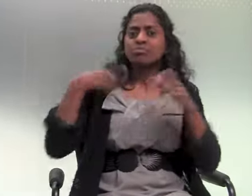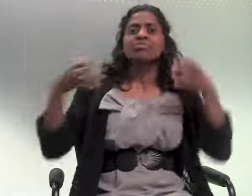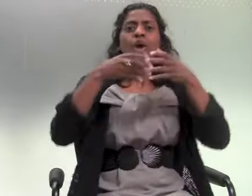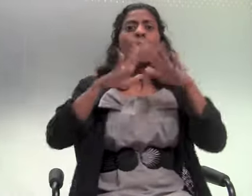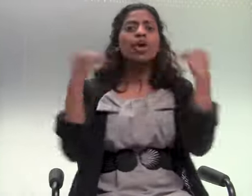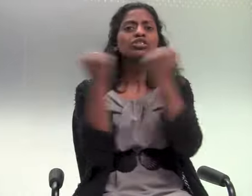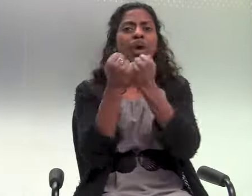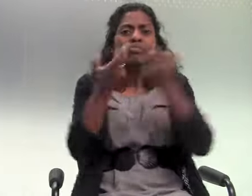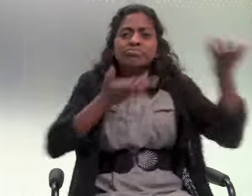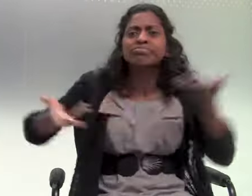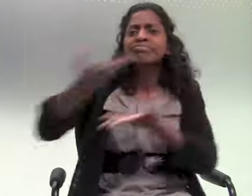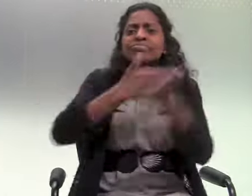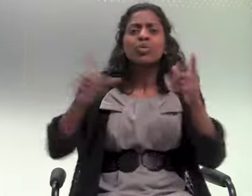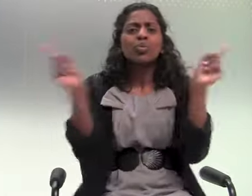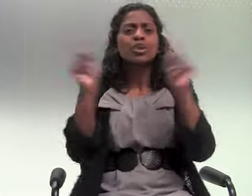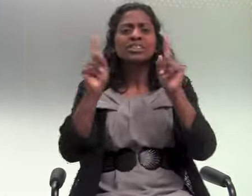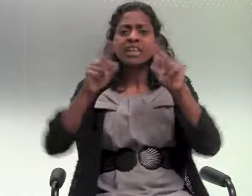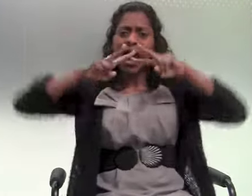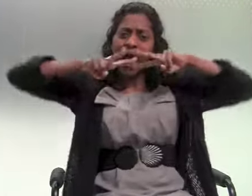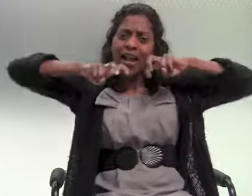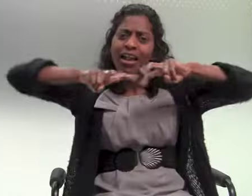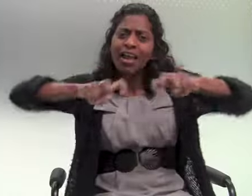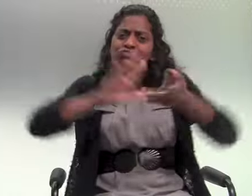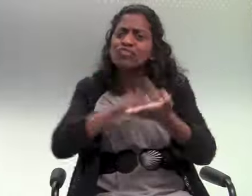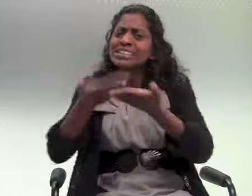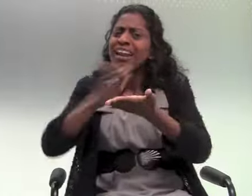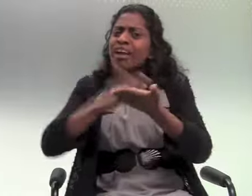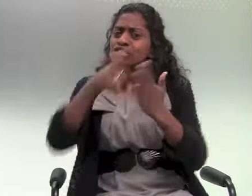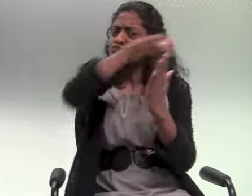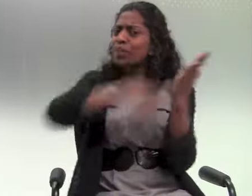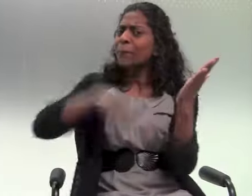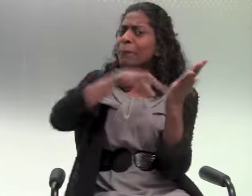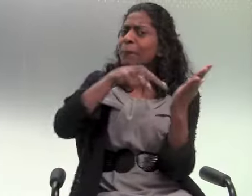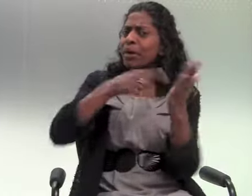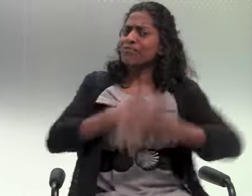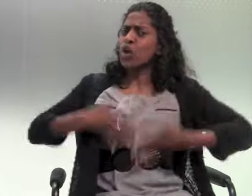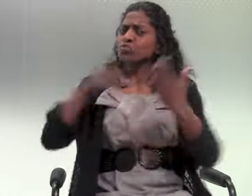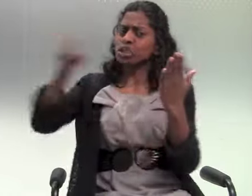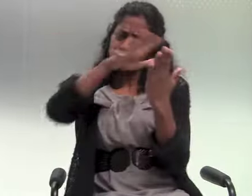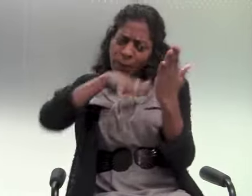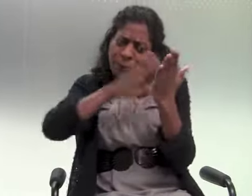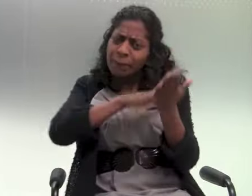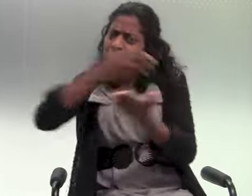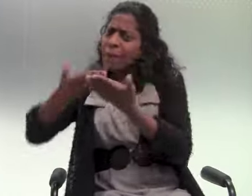After watching the play, the Hub members attended a workshop to discuss and analyse the translation